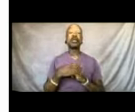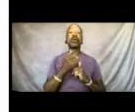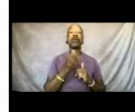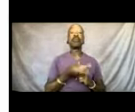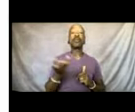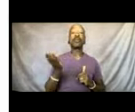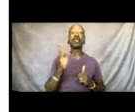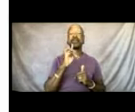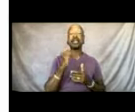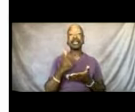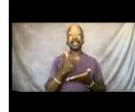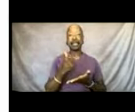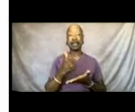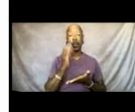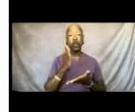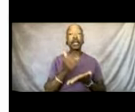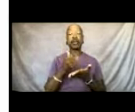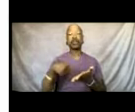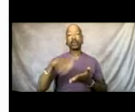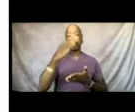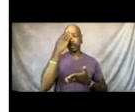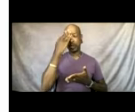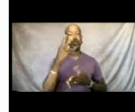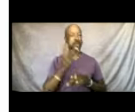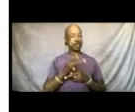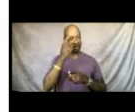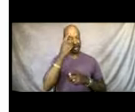Those rules haven't changed for purposes of the asset